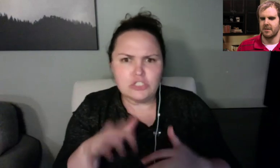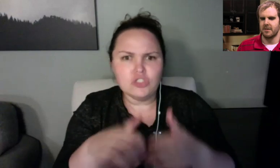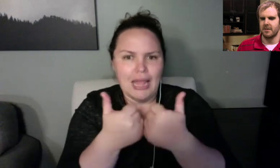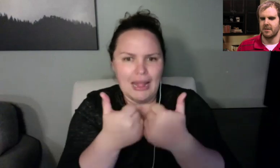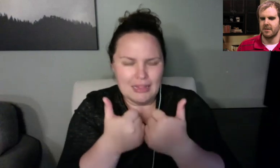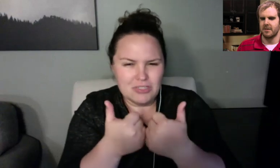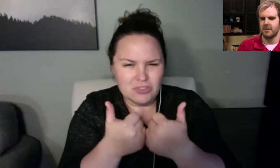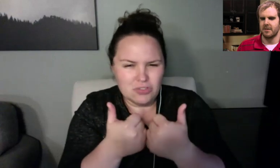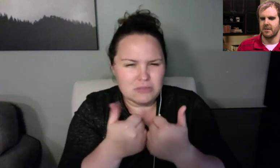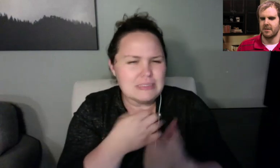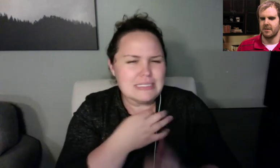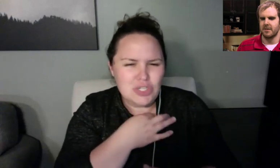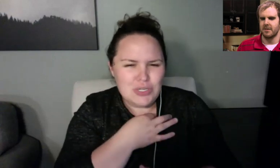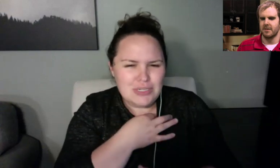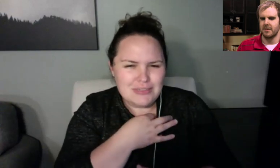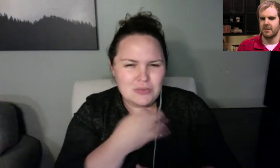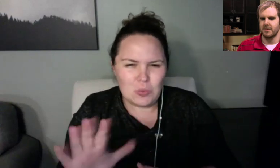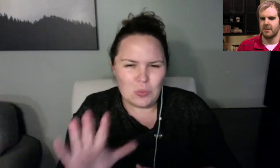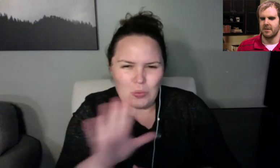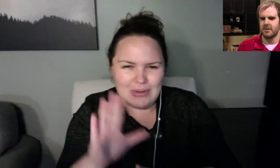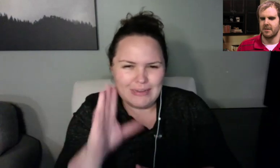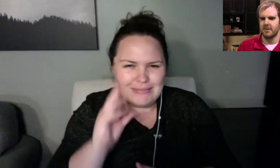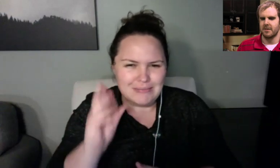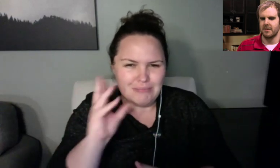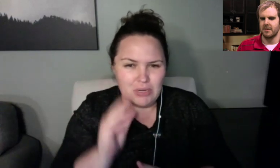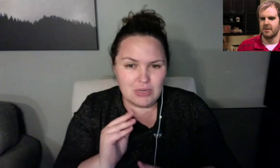Were you going to do something else but then